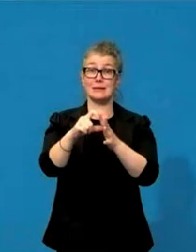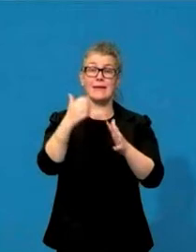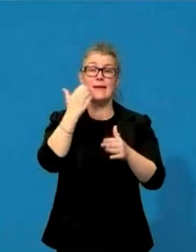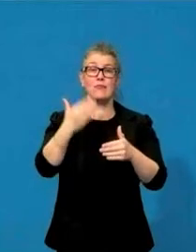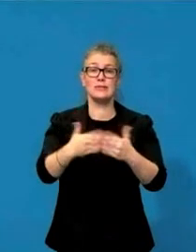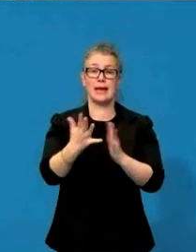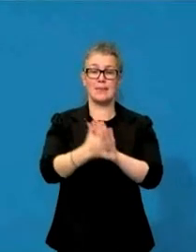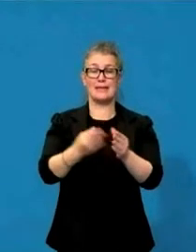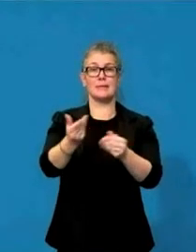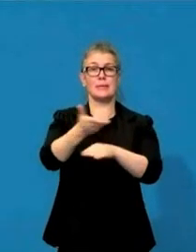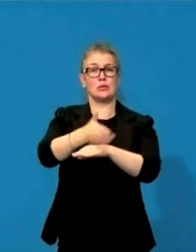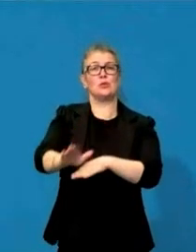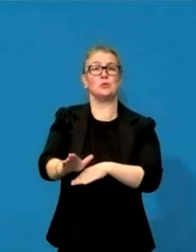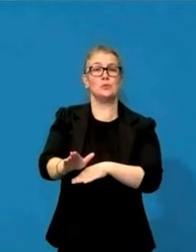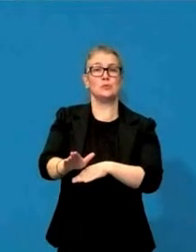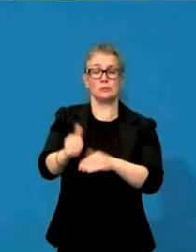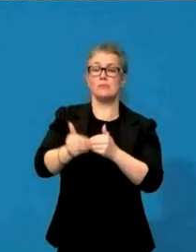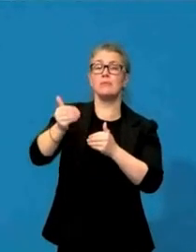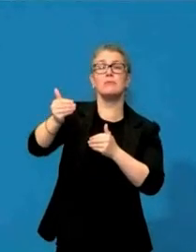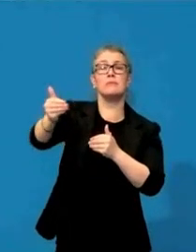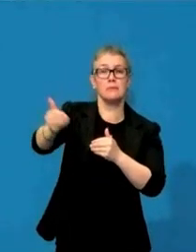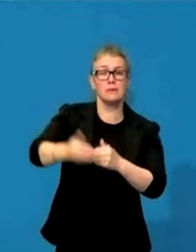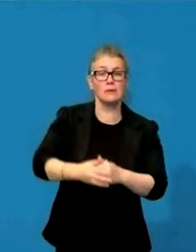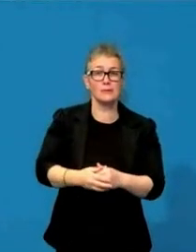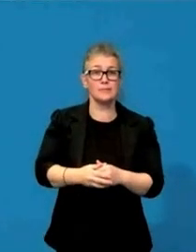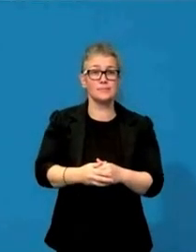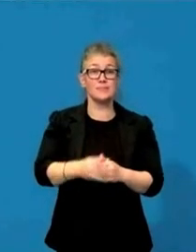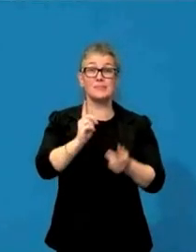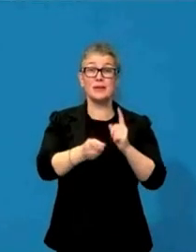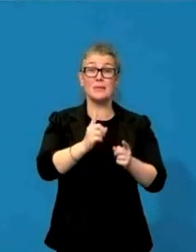And sometimes - it's not every day. Sometimes every hour is a new hour for that kid.